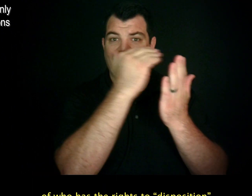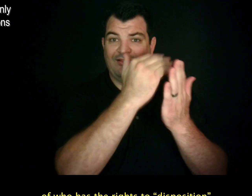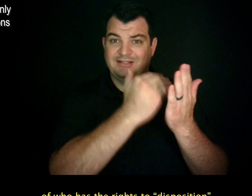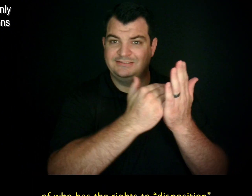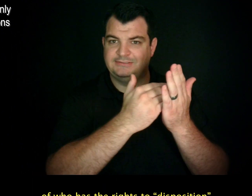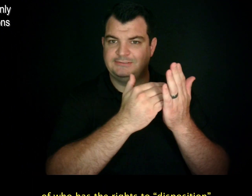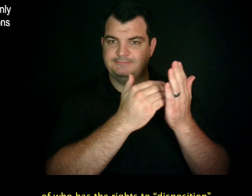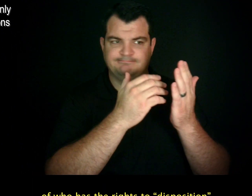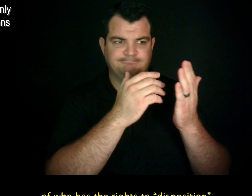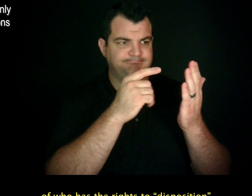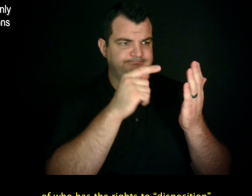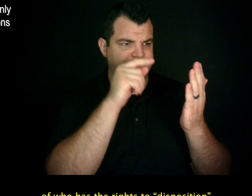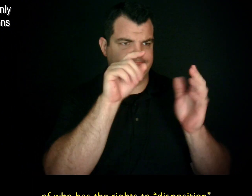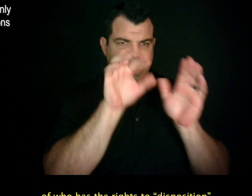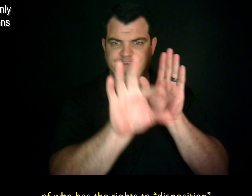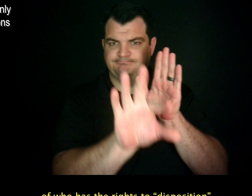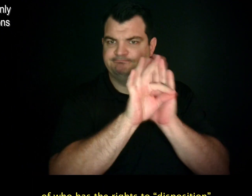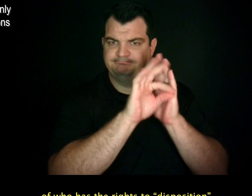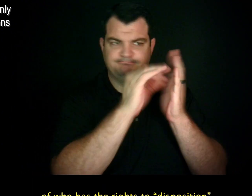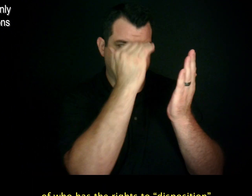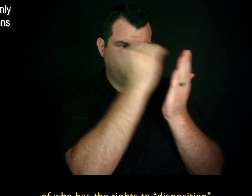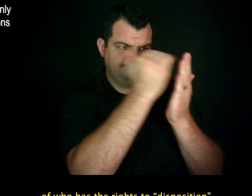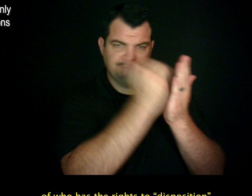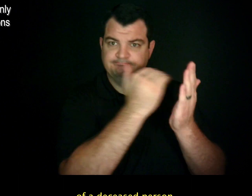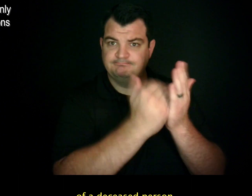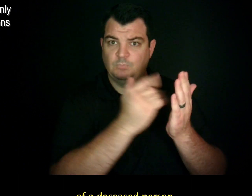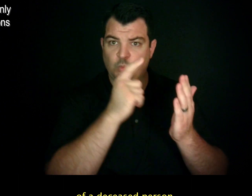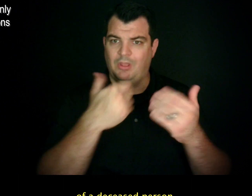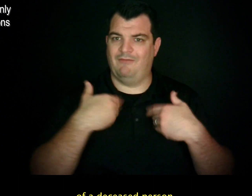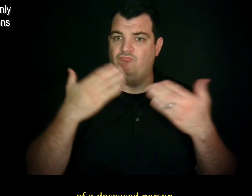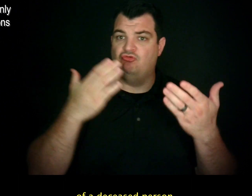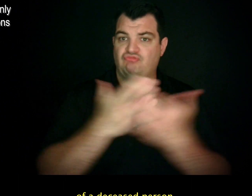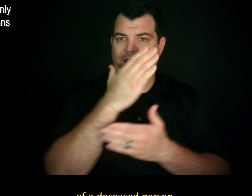of who has the rights to “disposition” of a deceased person.